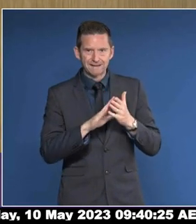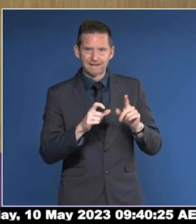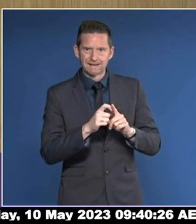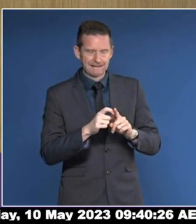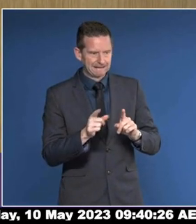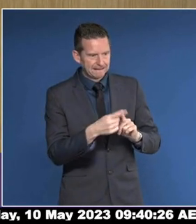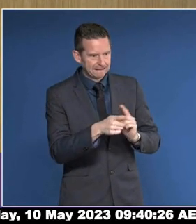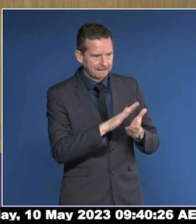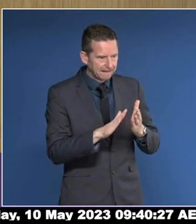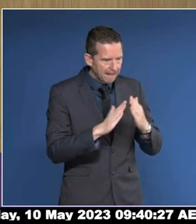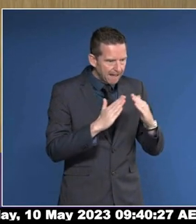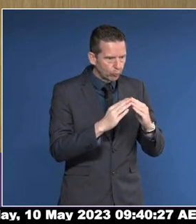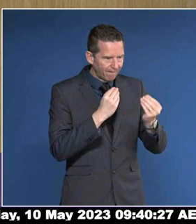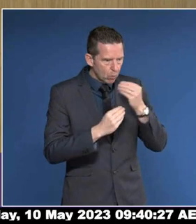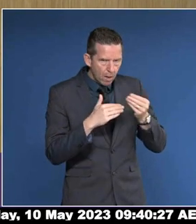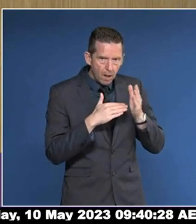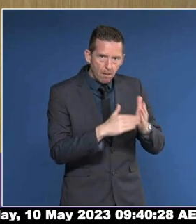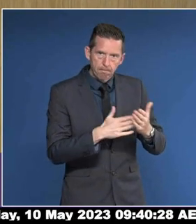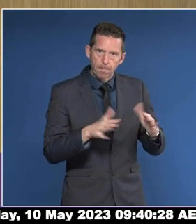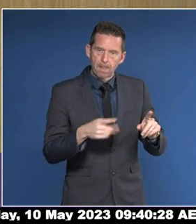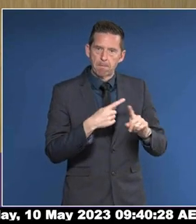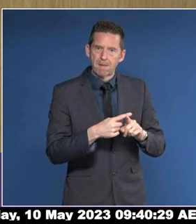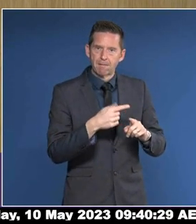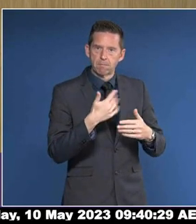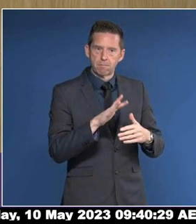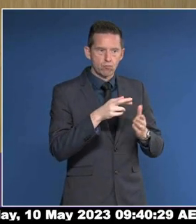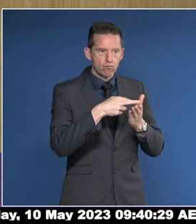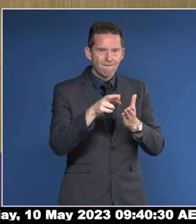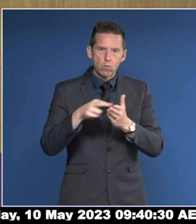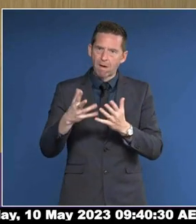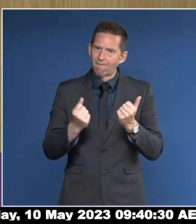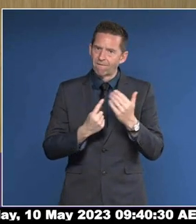intervention and of the referrals that were made as well. Let me give you one example.